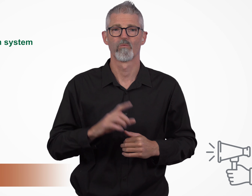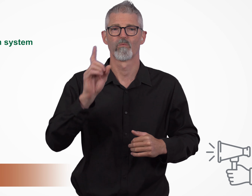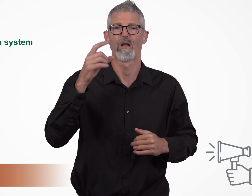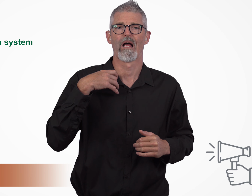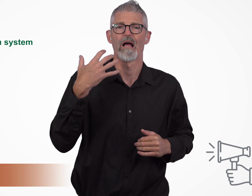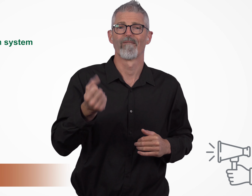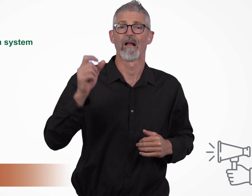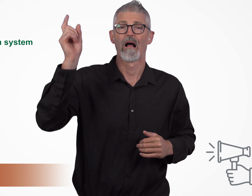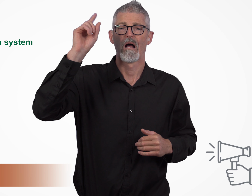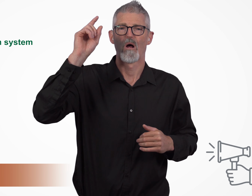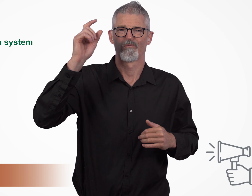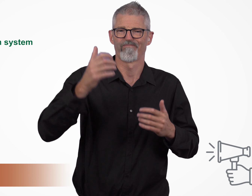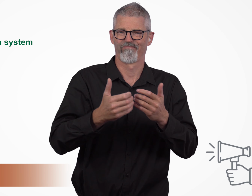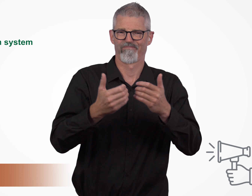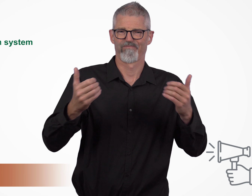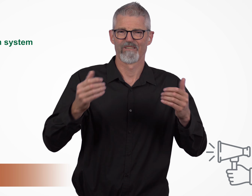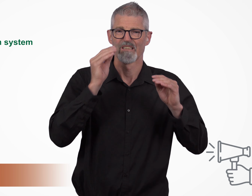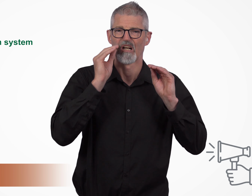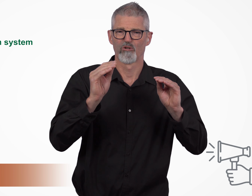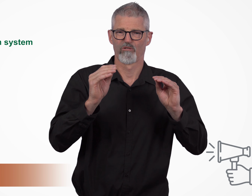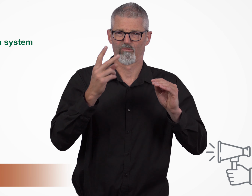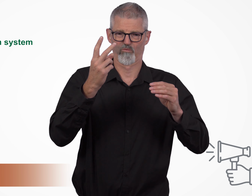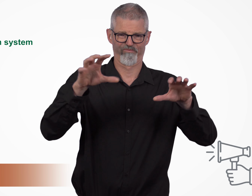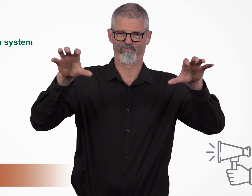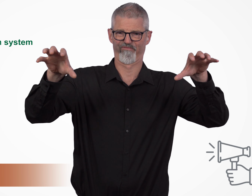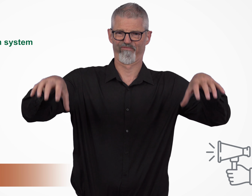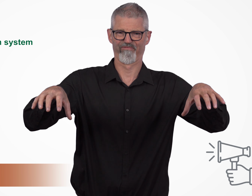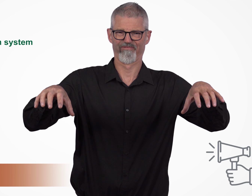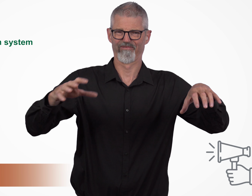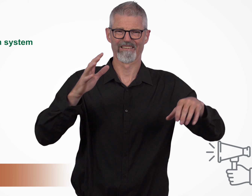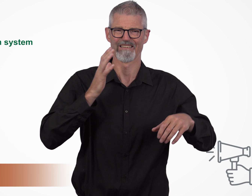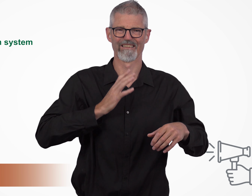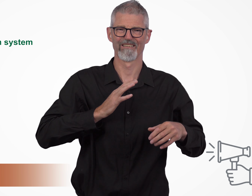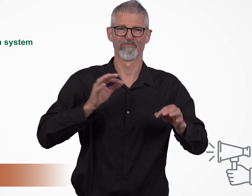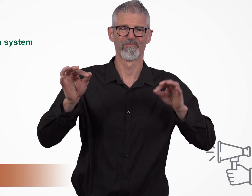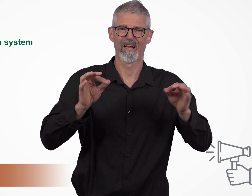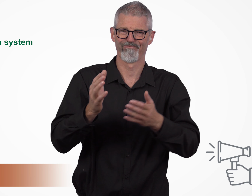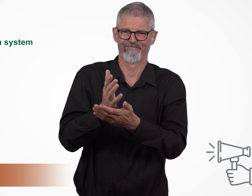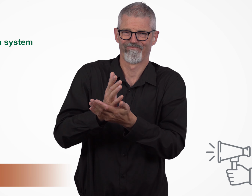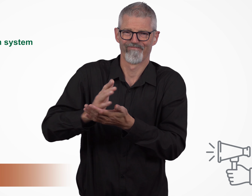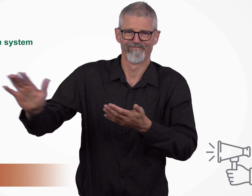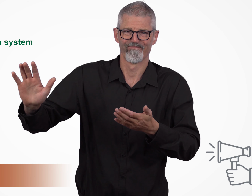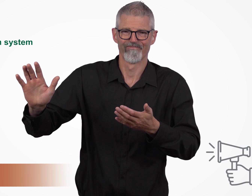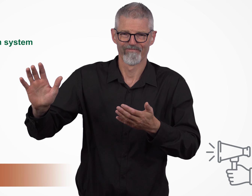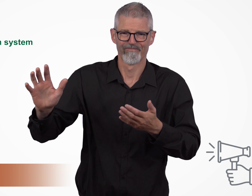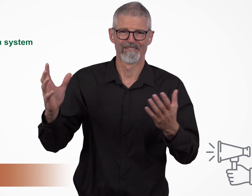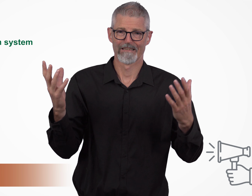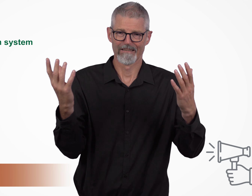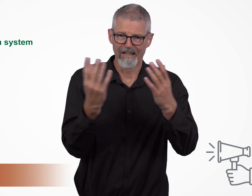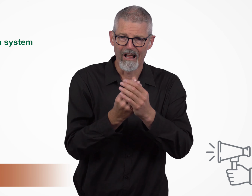What we have now is an educational divide, and we need a plan to bridge that divide,